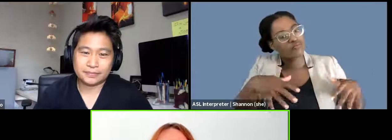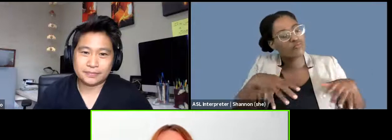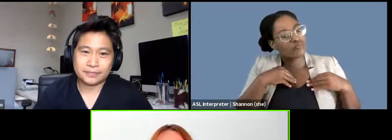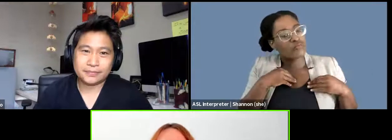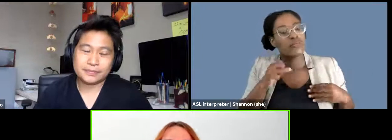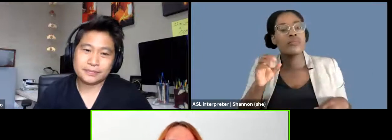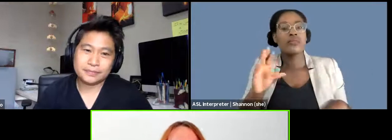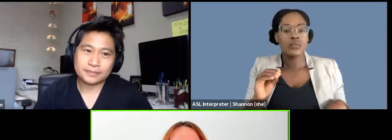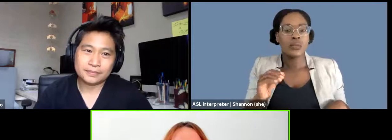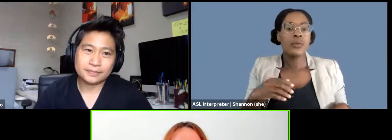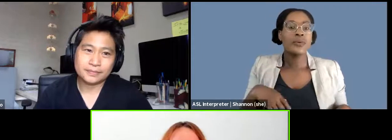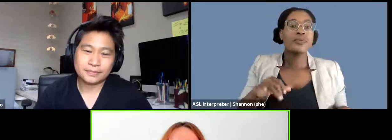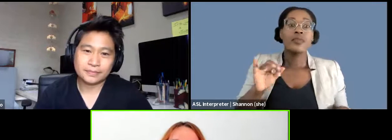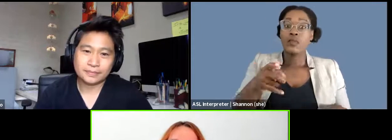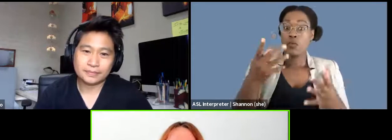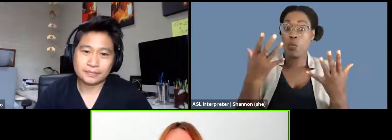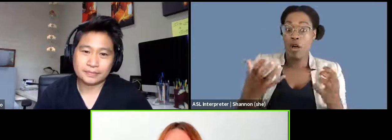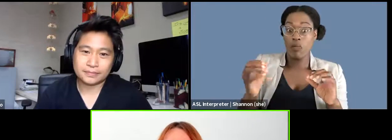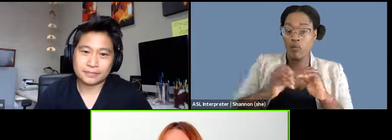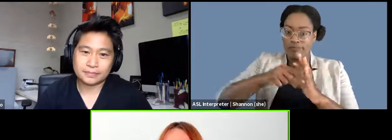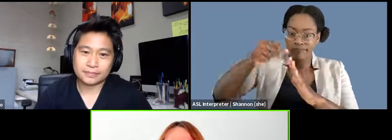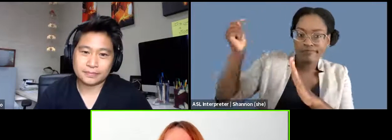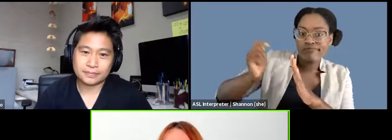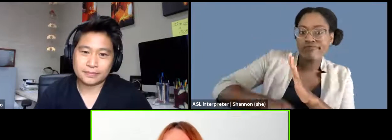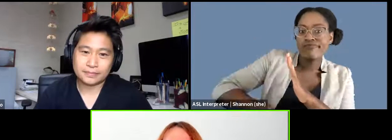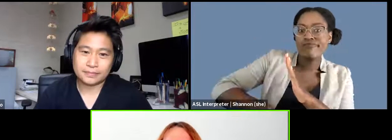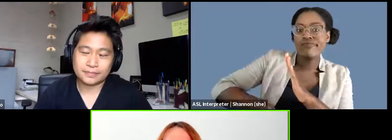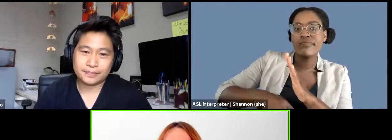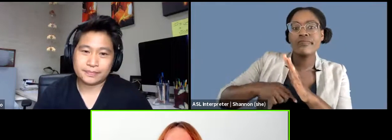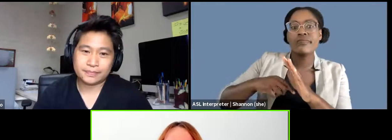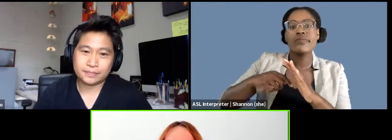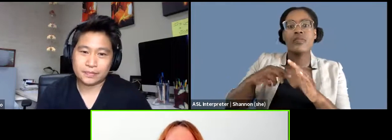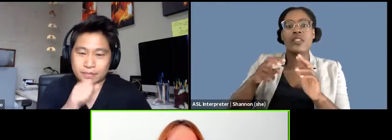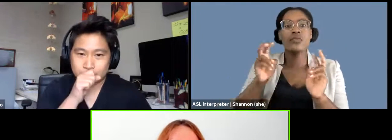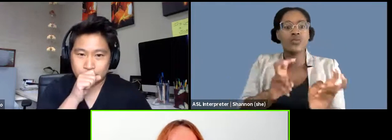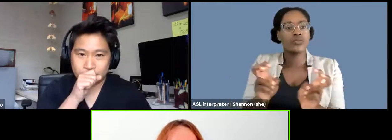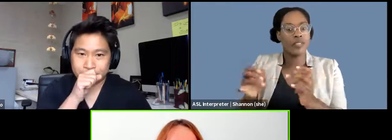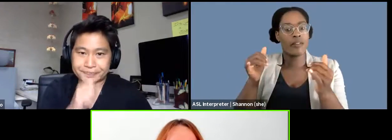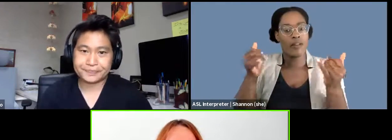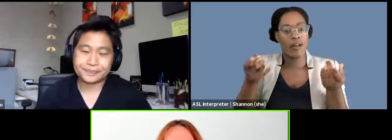more, if you want to go deeper into the issues that are happening now around anti-Asian hate,